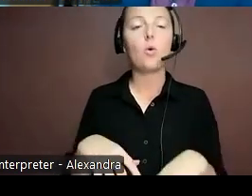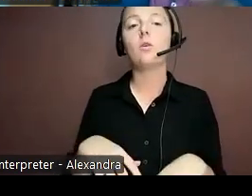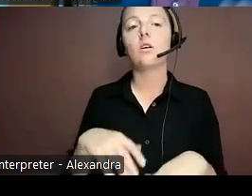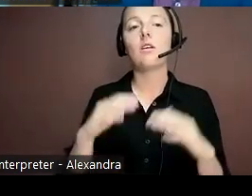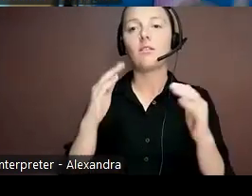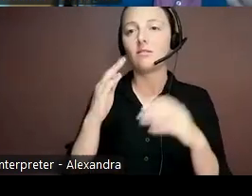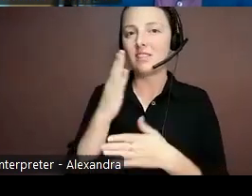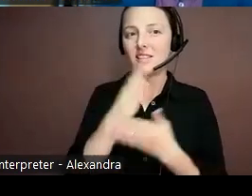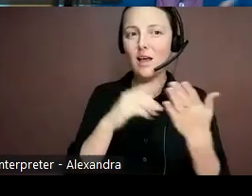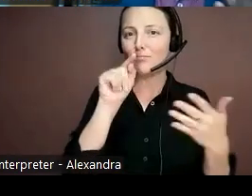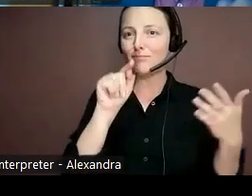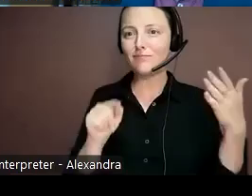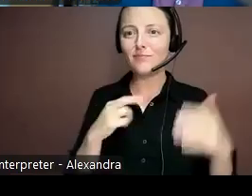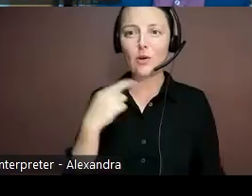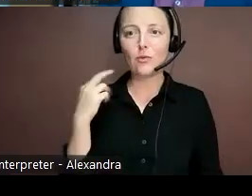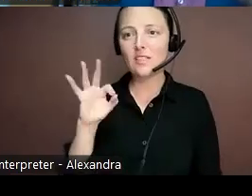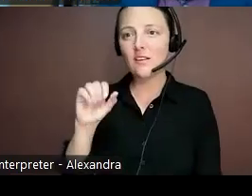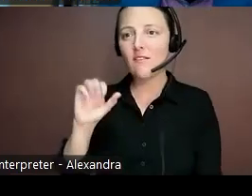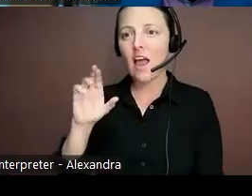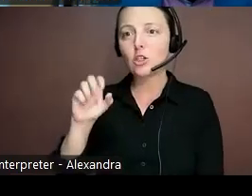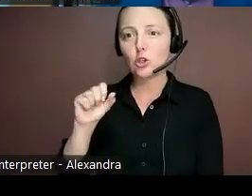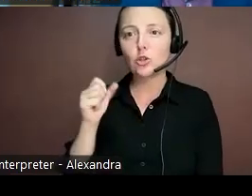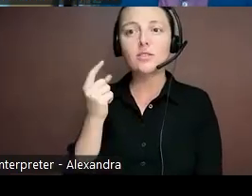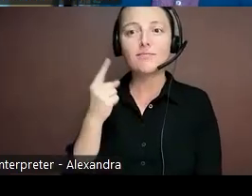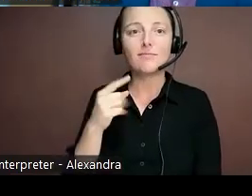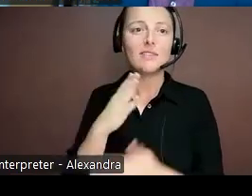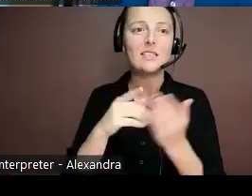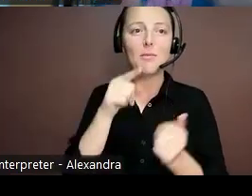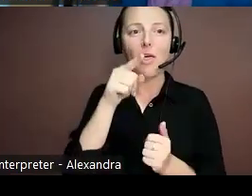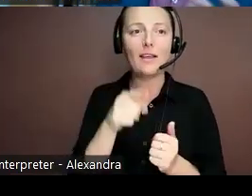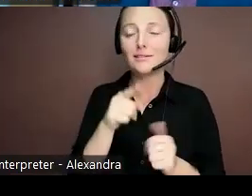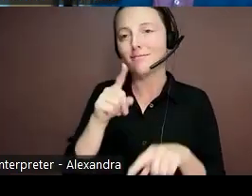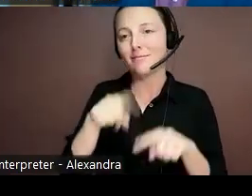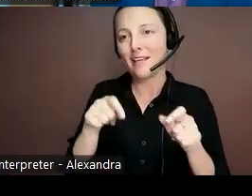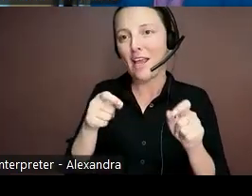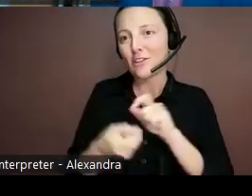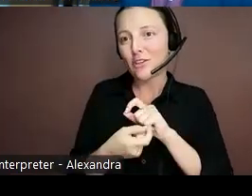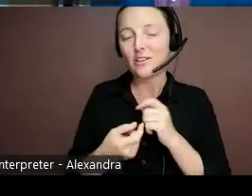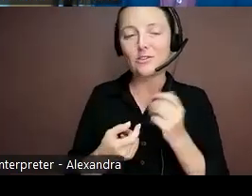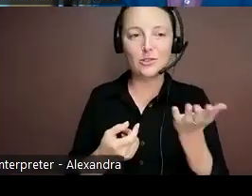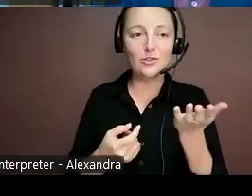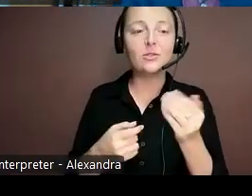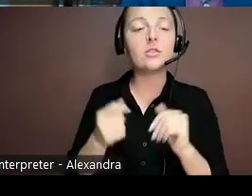them are you know dispositional unchangeable or for the most part uh some of them are historical